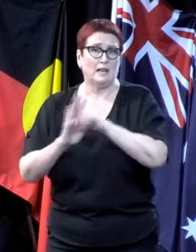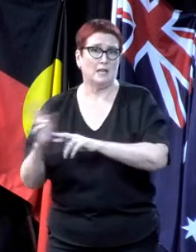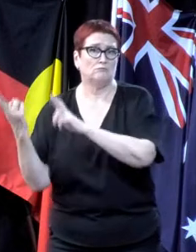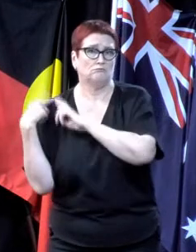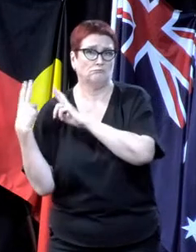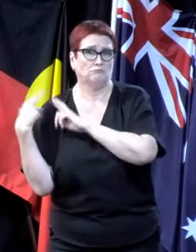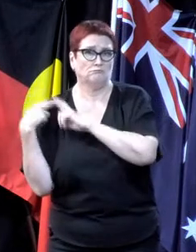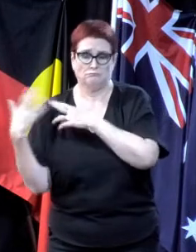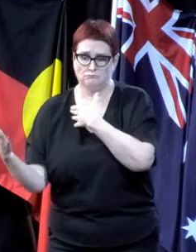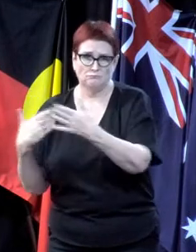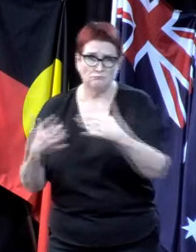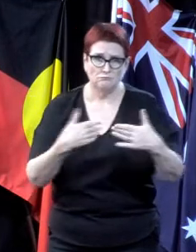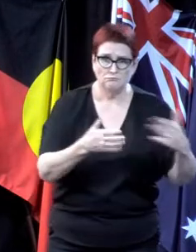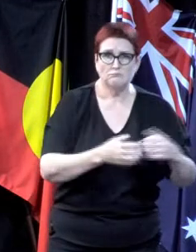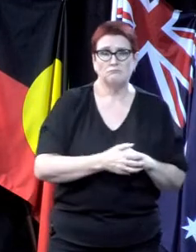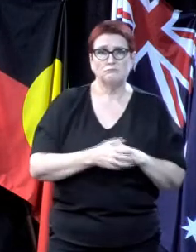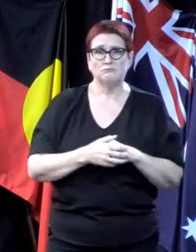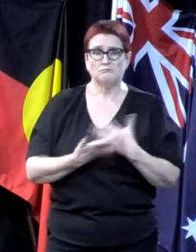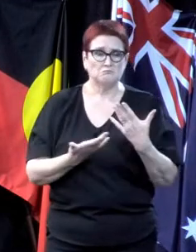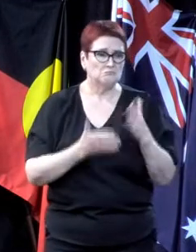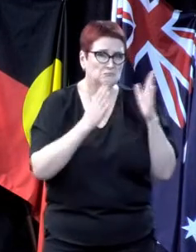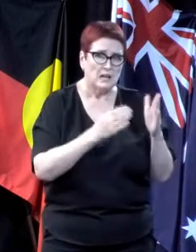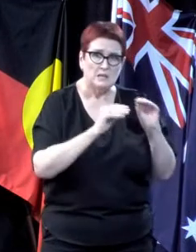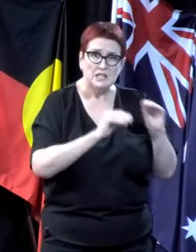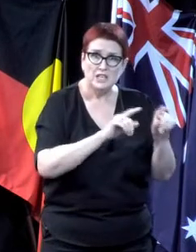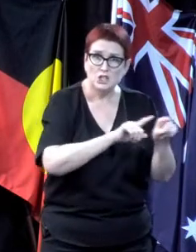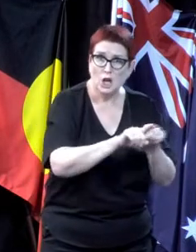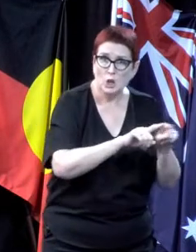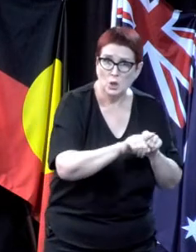and learning issue, it would travel through the curriculum line.